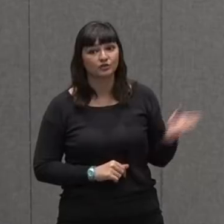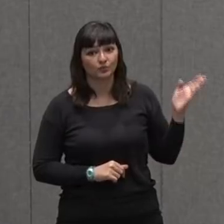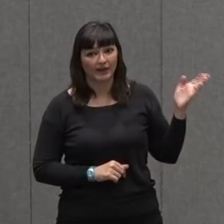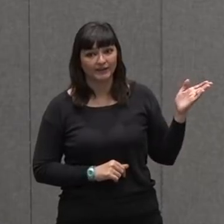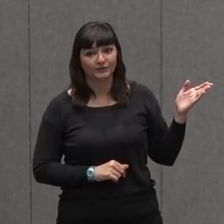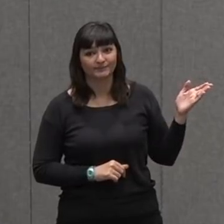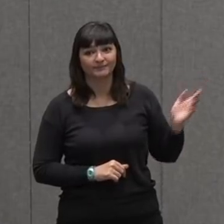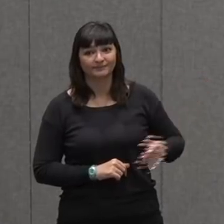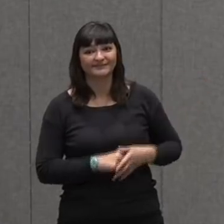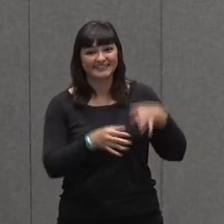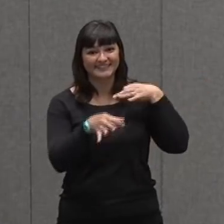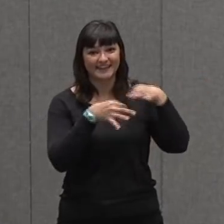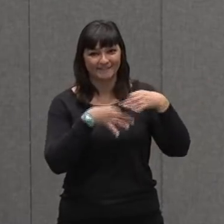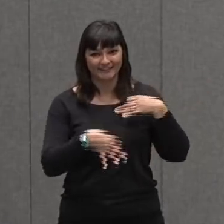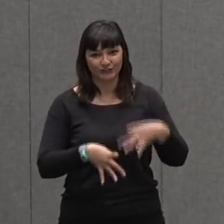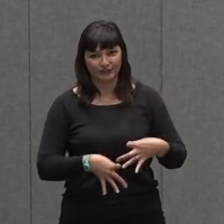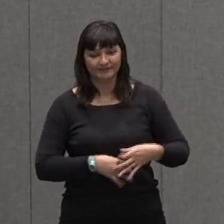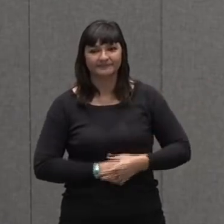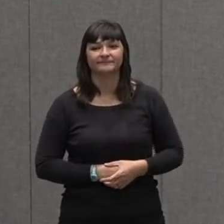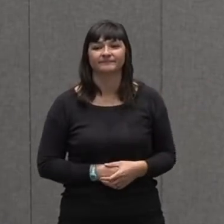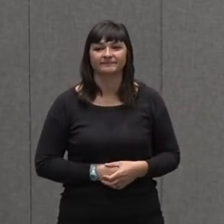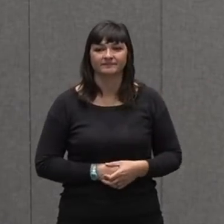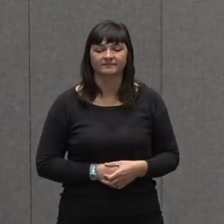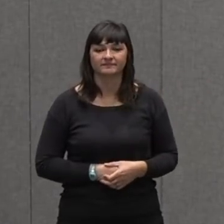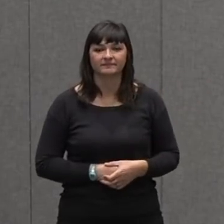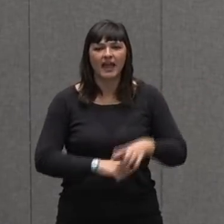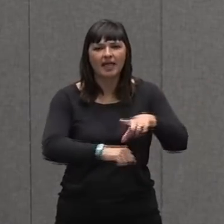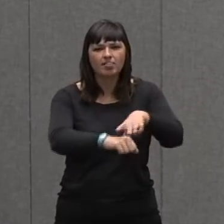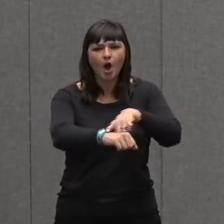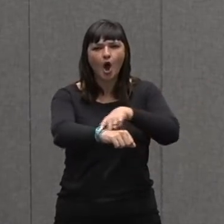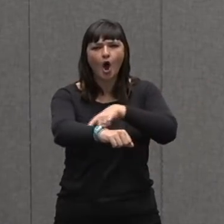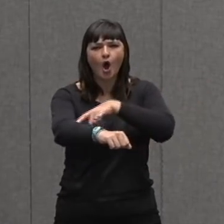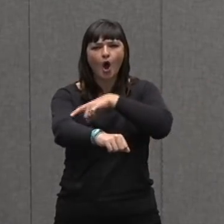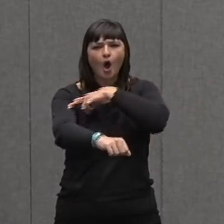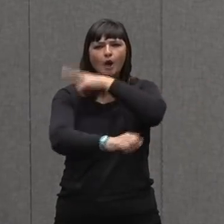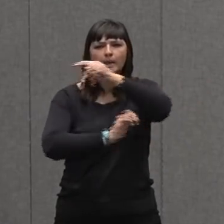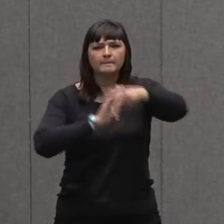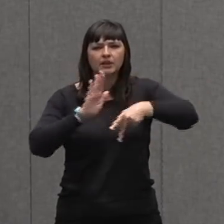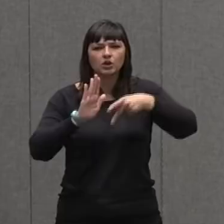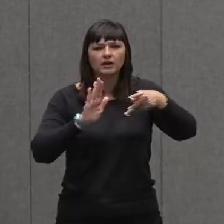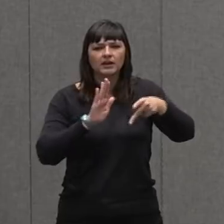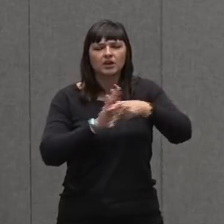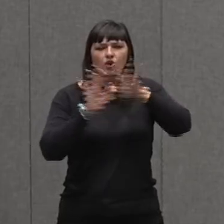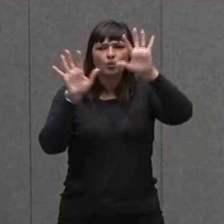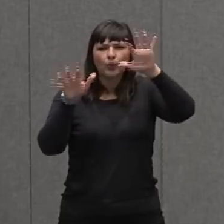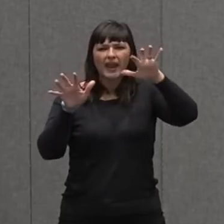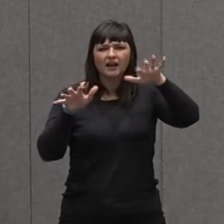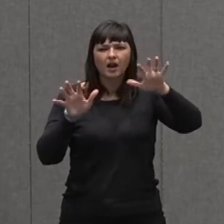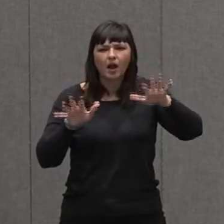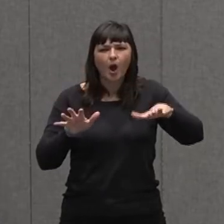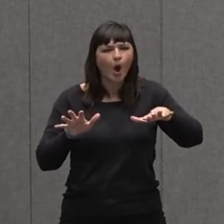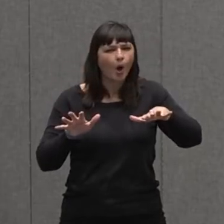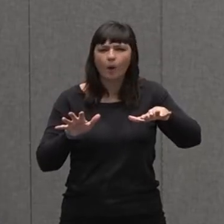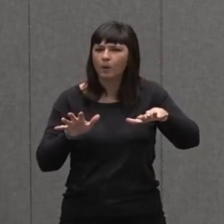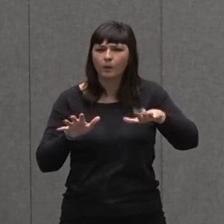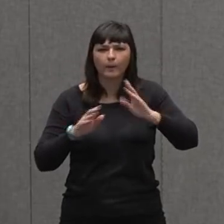So here we go, friends. A long period with very low rainfall leading to a shortage of water.